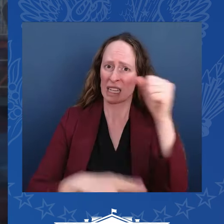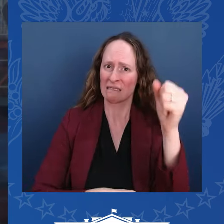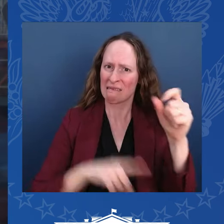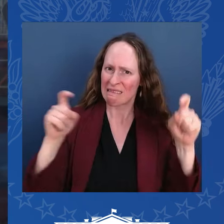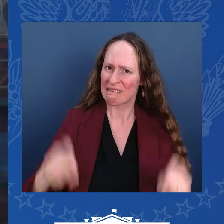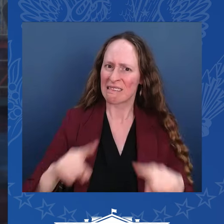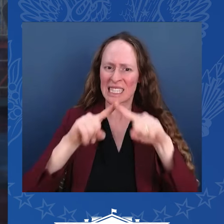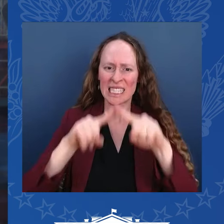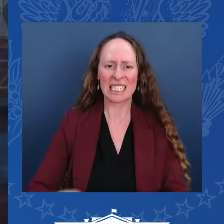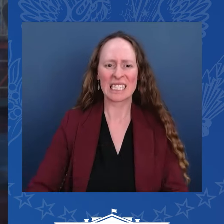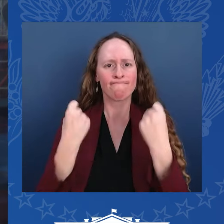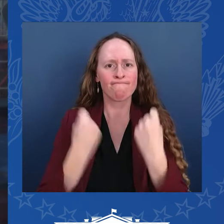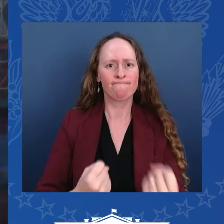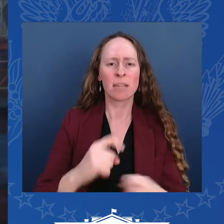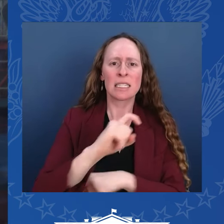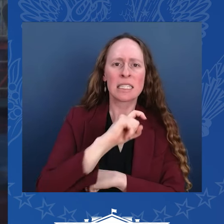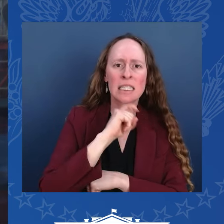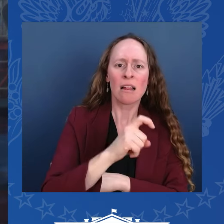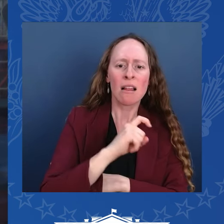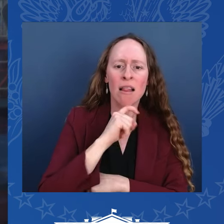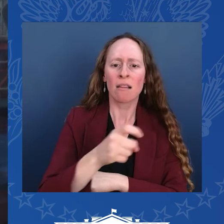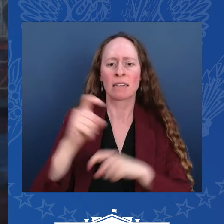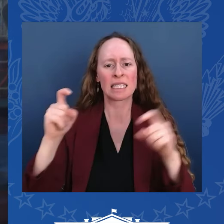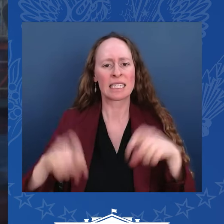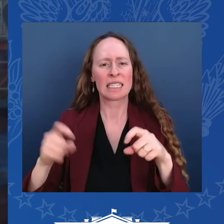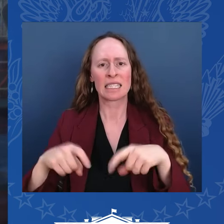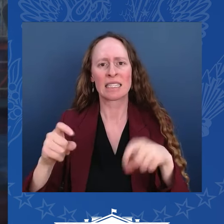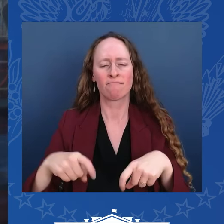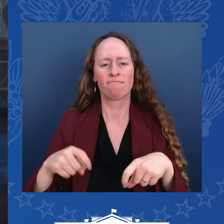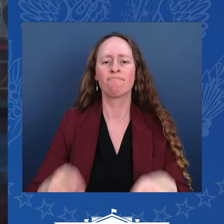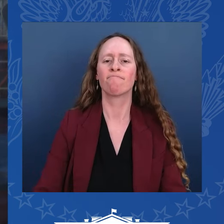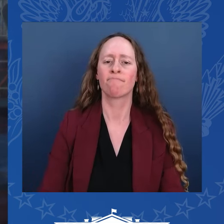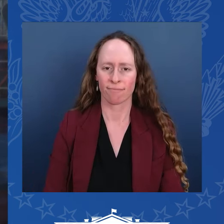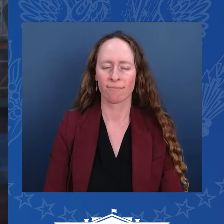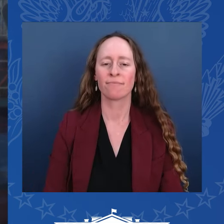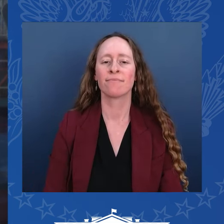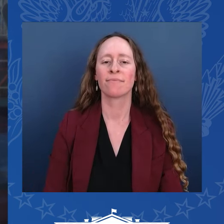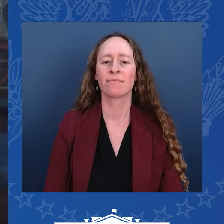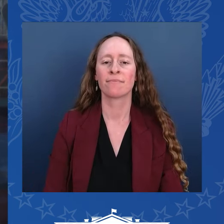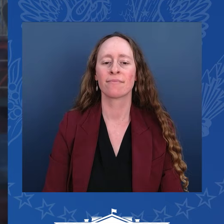I've been saying it's not enough just to rebuild America. We have to build back better and stronger than before.